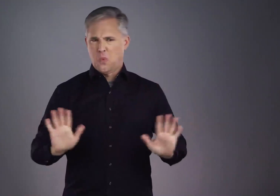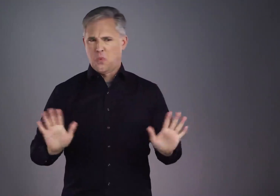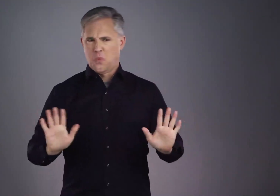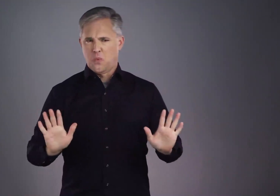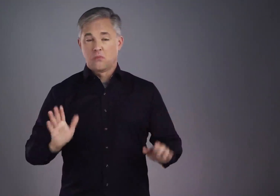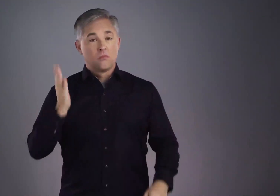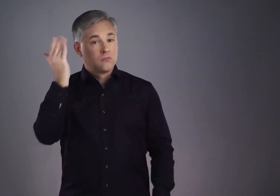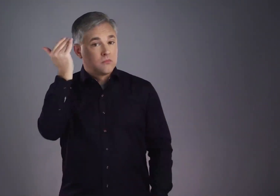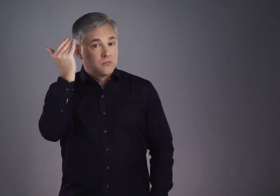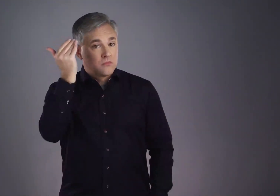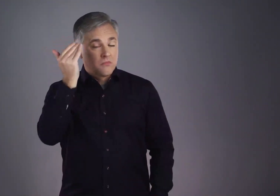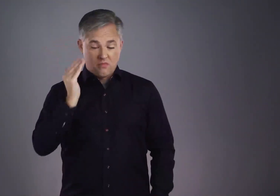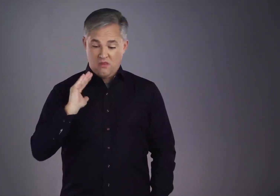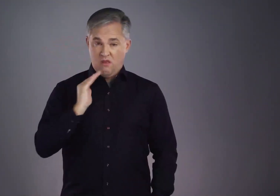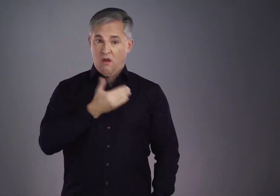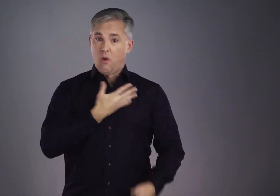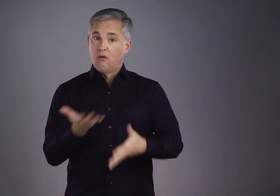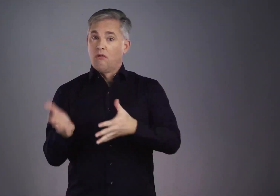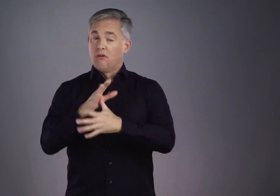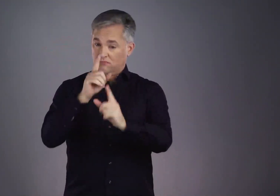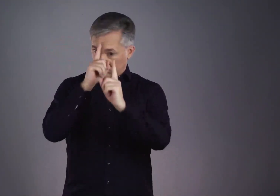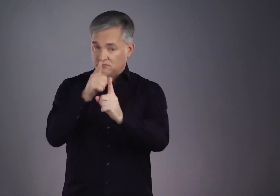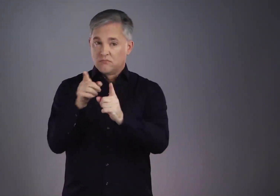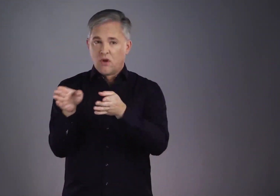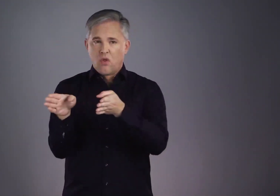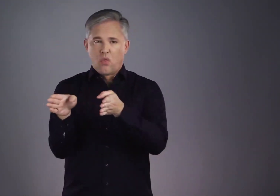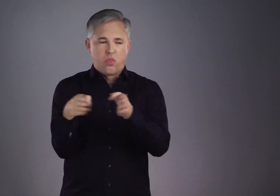or outside enterprise, lest problems of money,